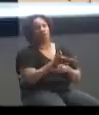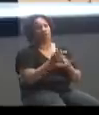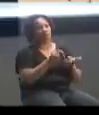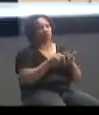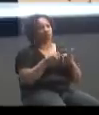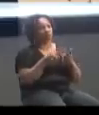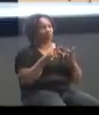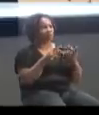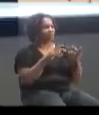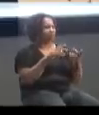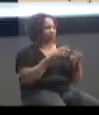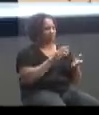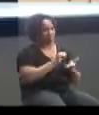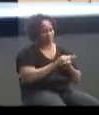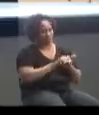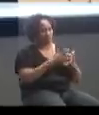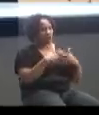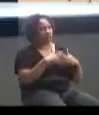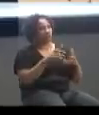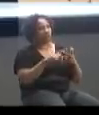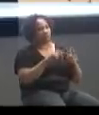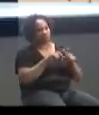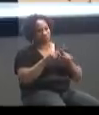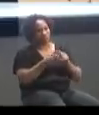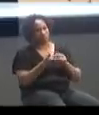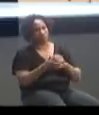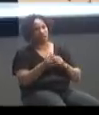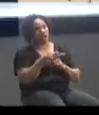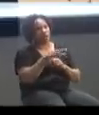STAR PRODUCTS, SUCH AS WASHERS, HVAC SYSTEMS, DISHWASHERS.